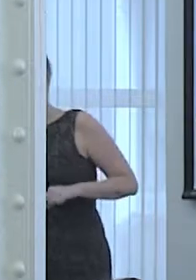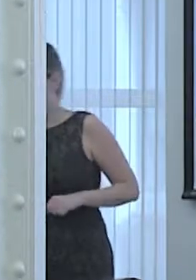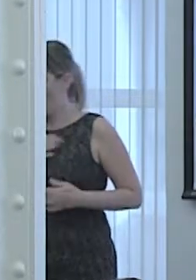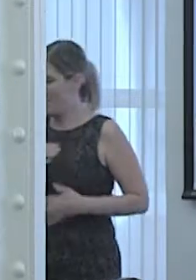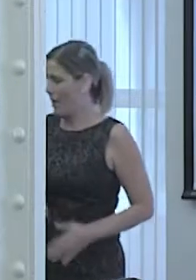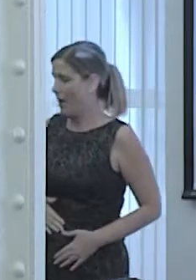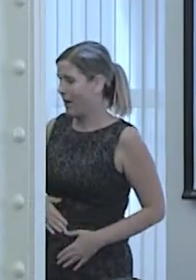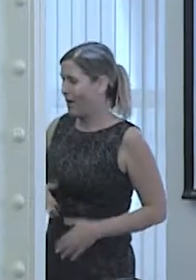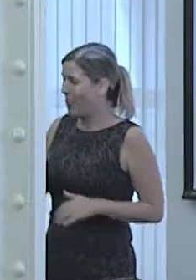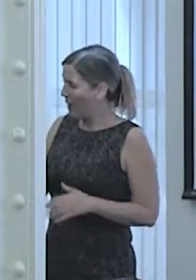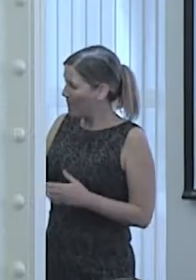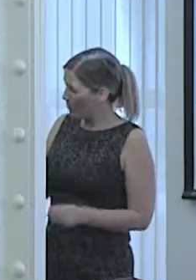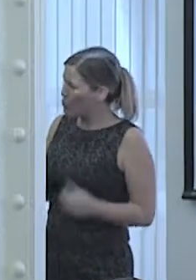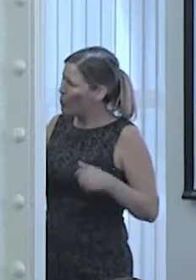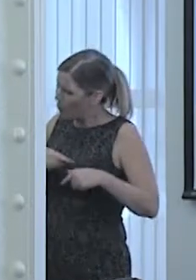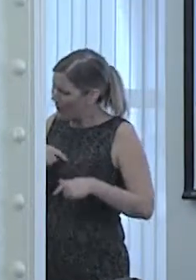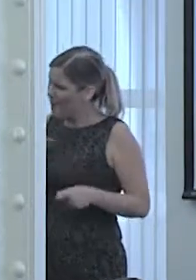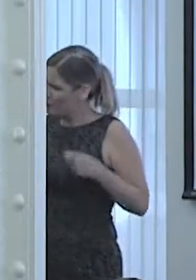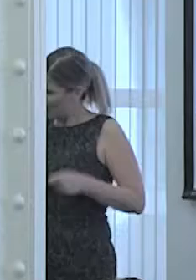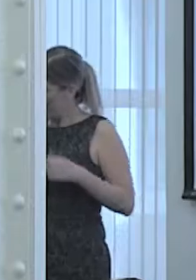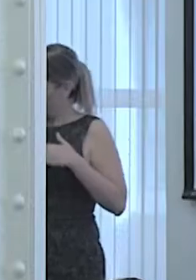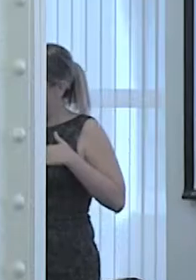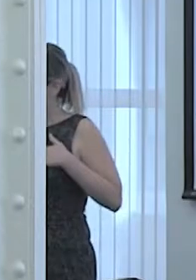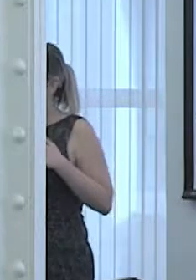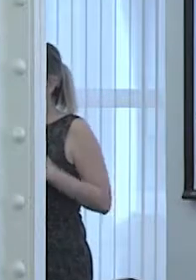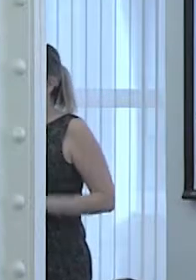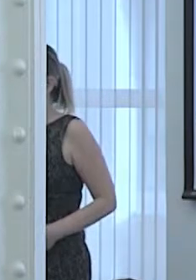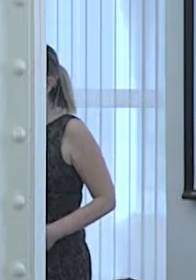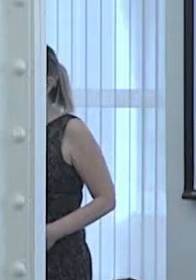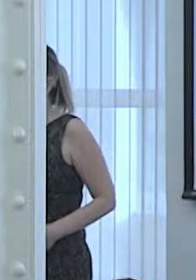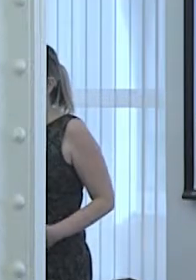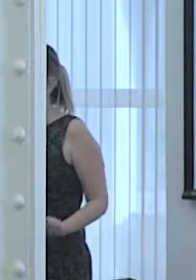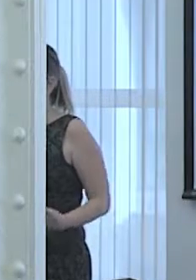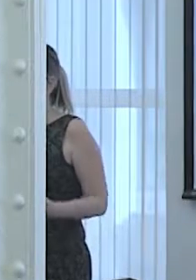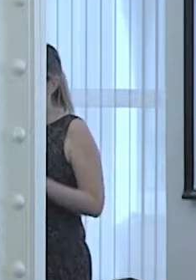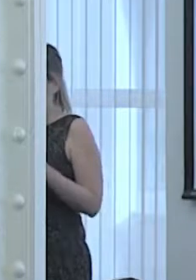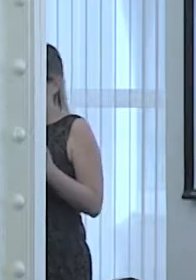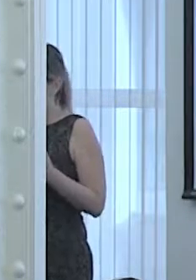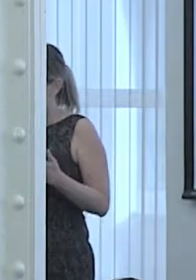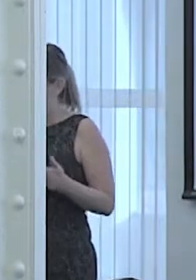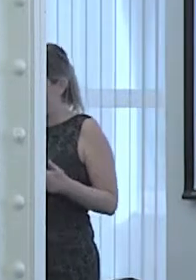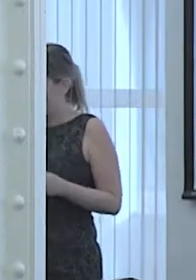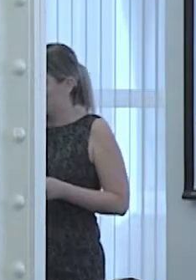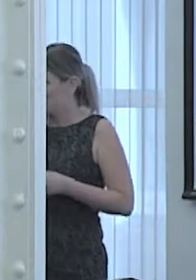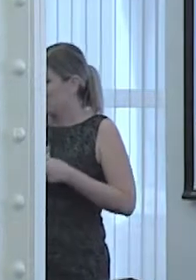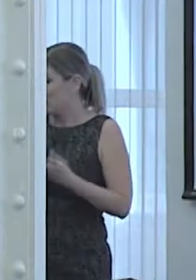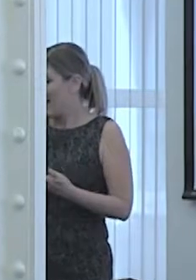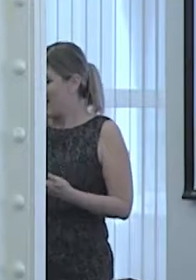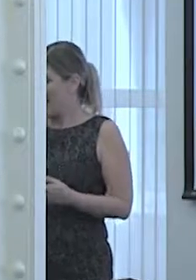We have autonomy to our own bodies. And whether we respect that autonomy by getting